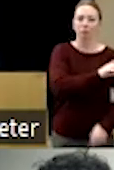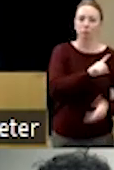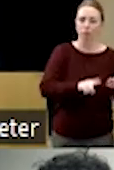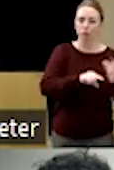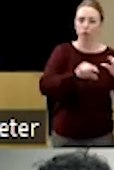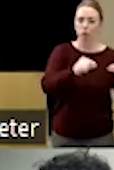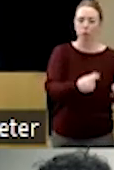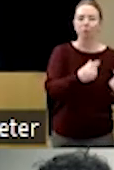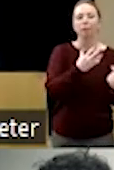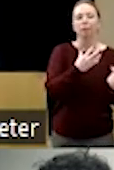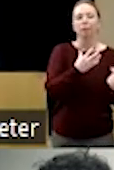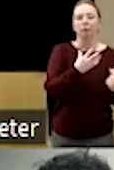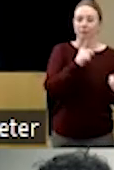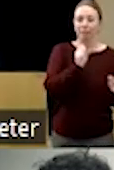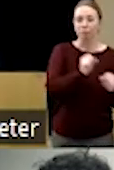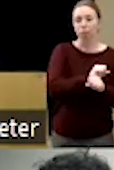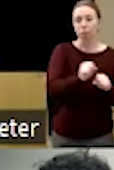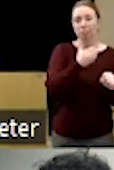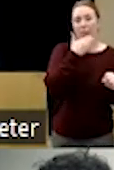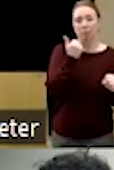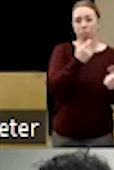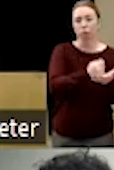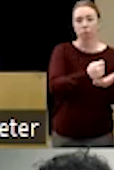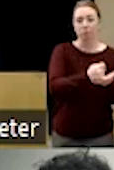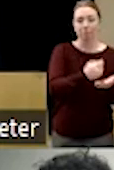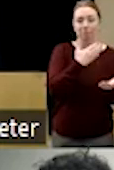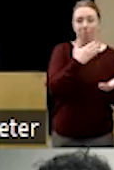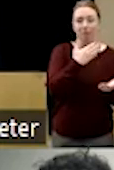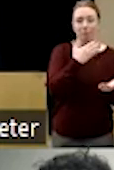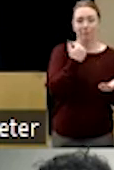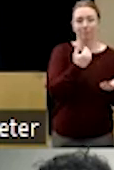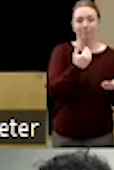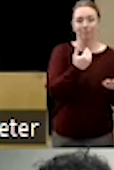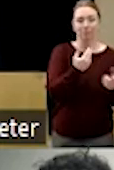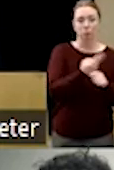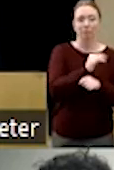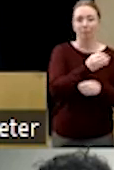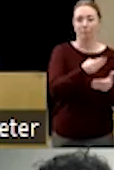um actually um yeah it's the best tree the best funding that you can get and allows us to work on